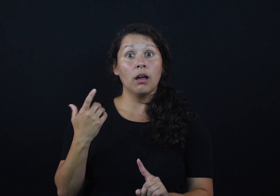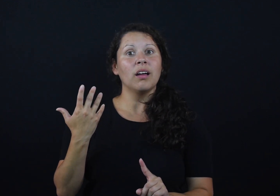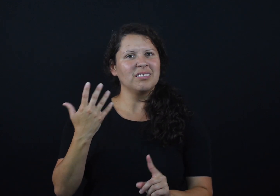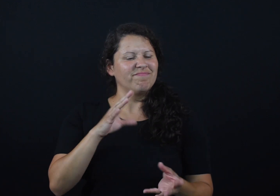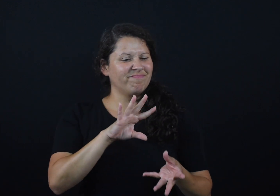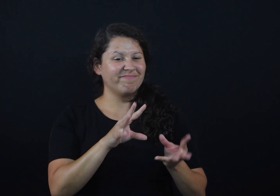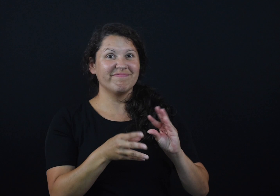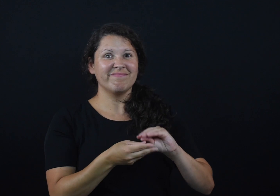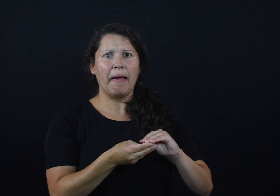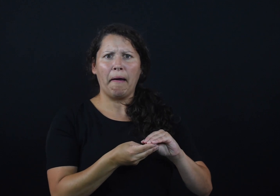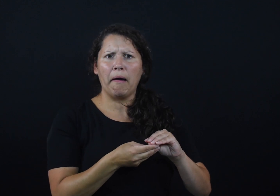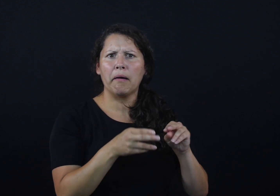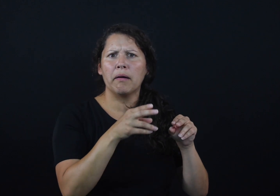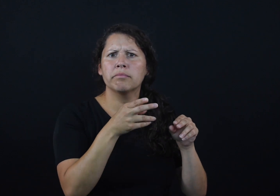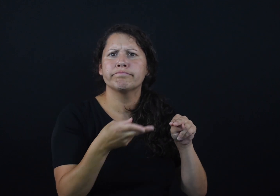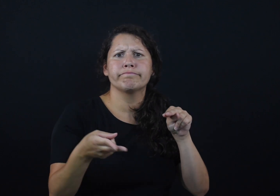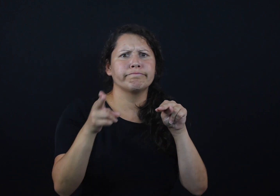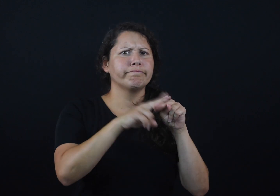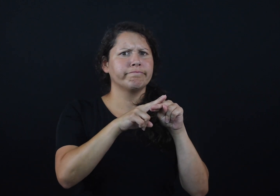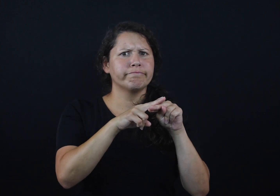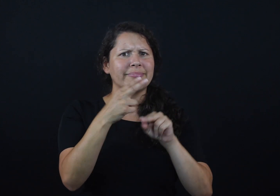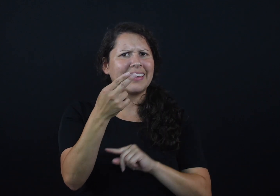for an increasing majority of HIV cases at 84%.